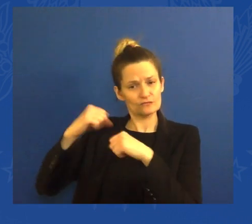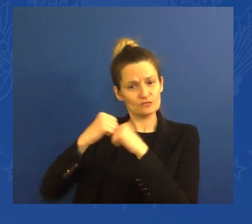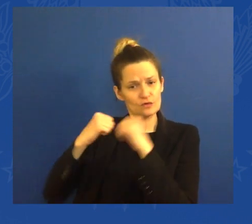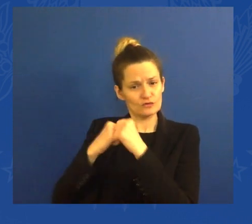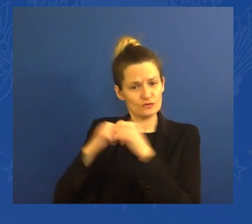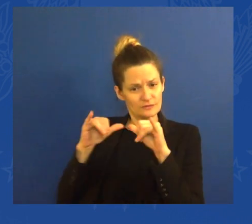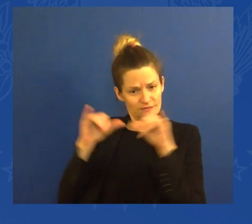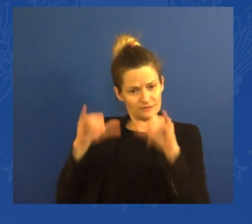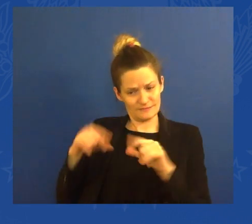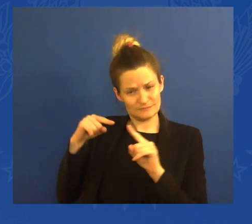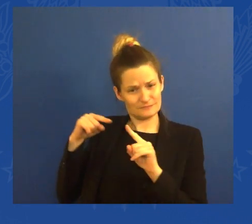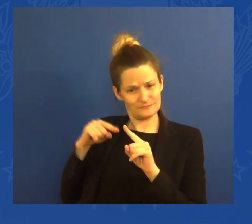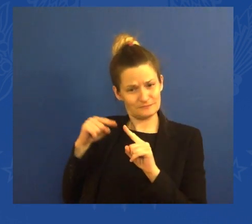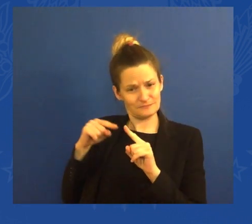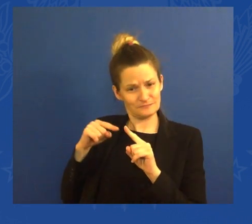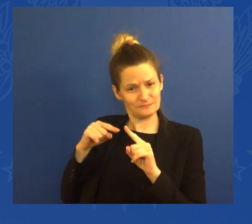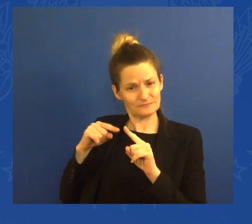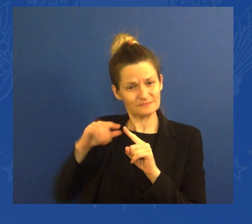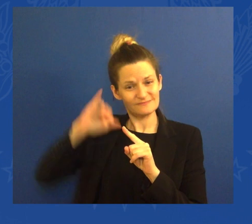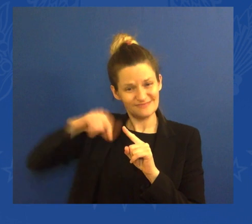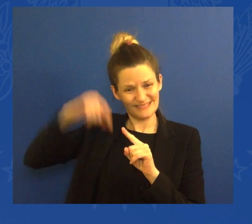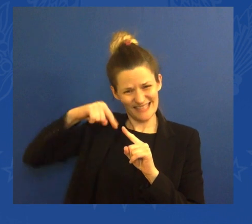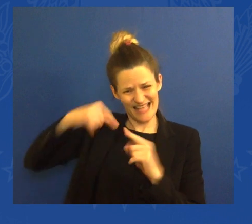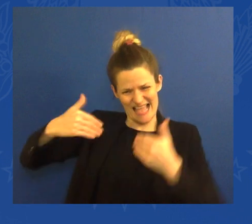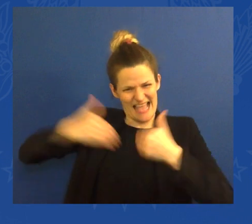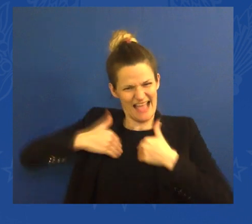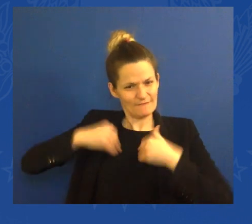and put another generation of people to work in the process.